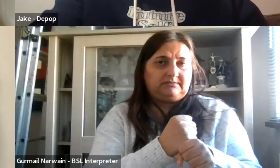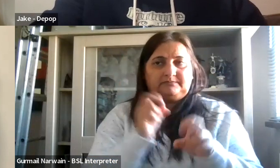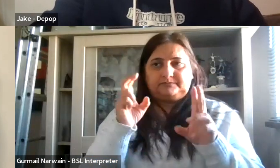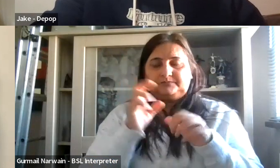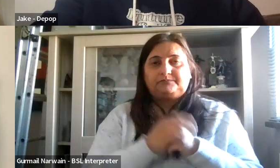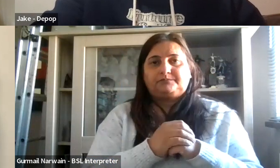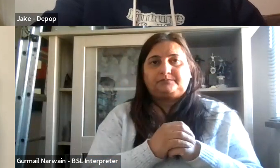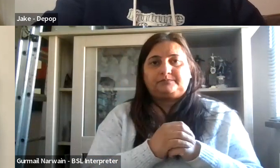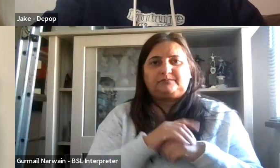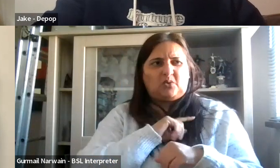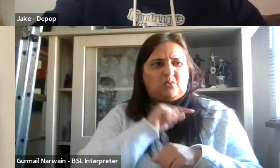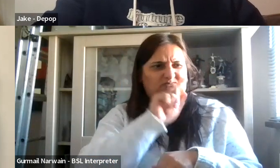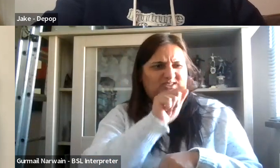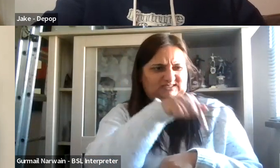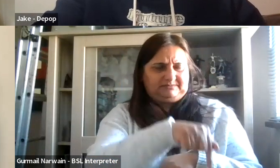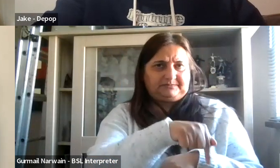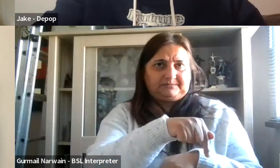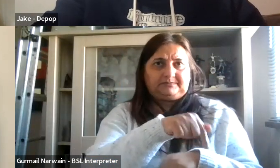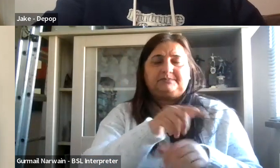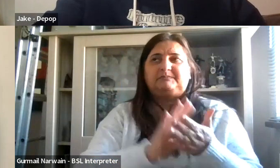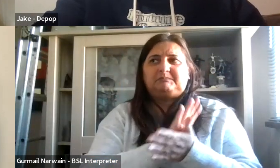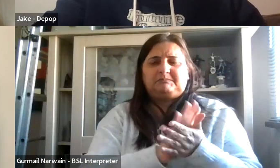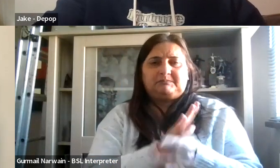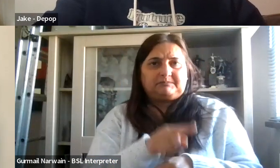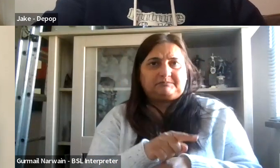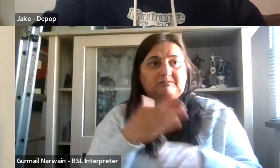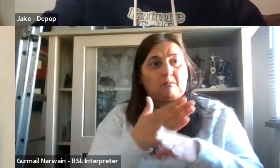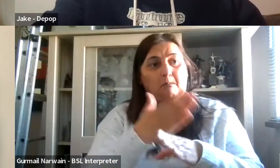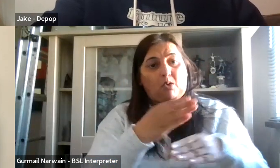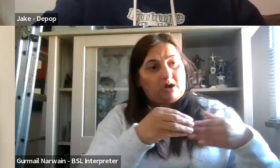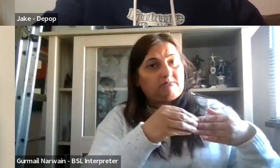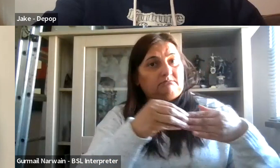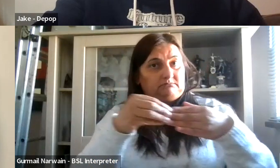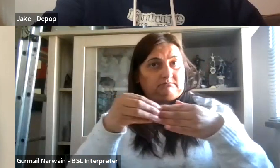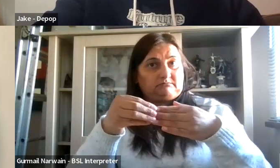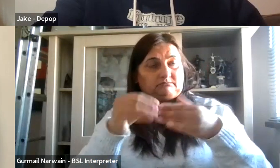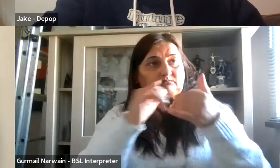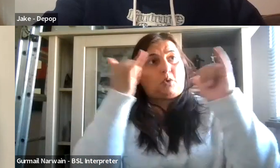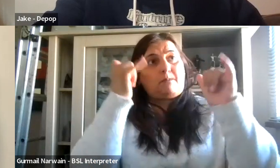and the idea behind the Rgs is that is, that they're employee-LED. Gs, and the idea is that they are employee led and company sponsored, designed to bring a bunching of people together.